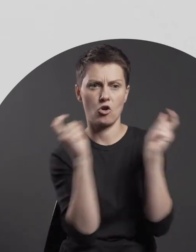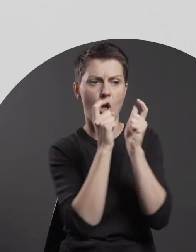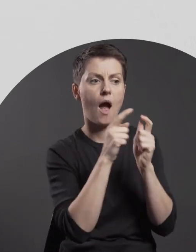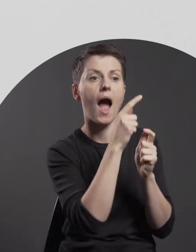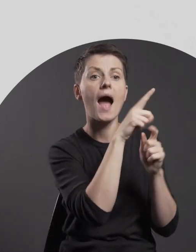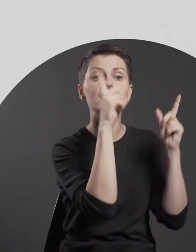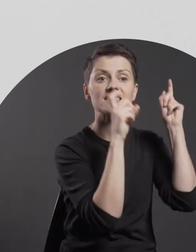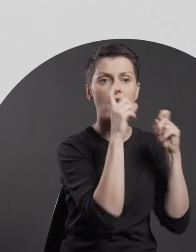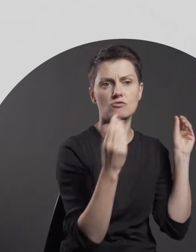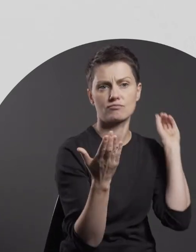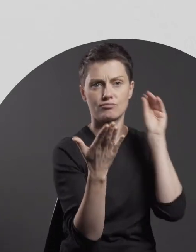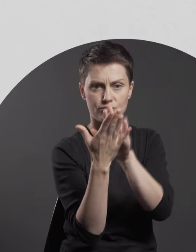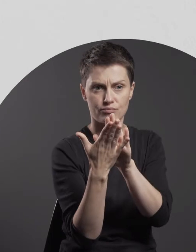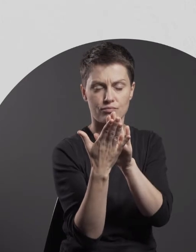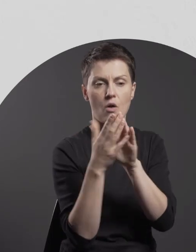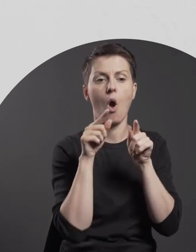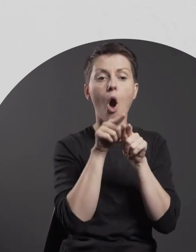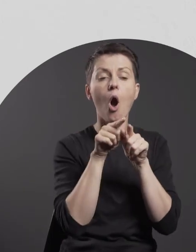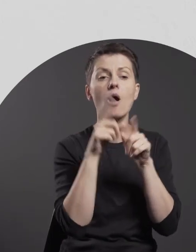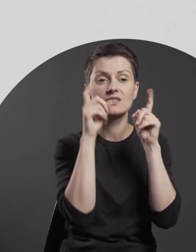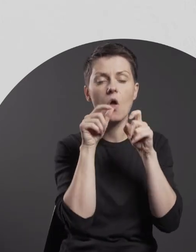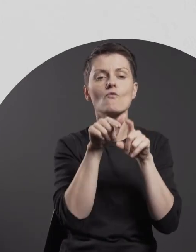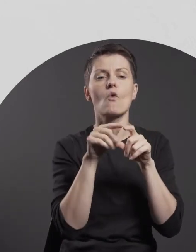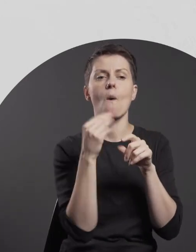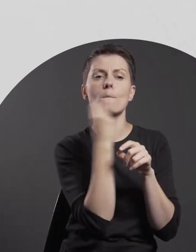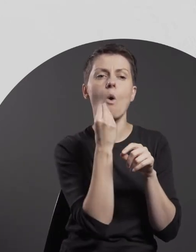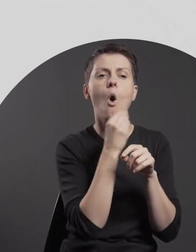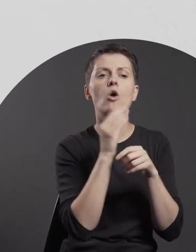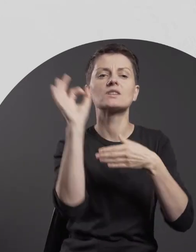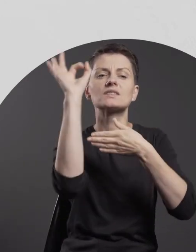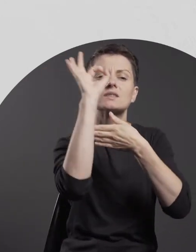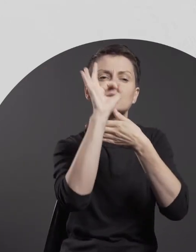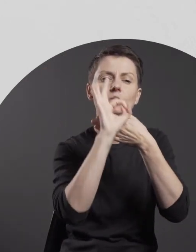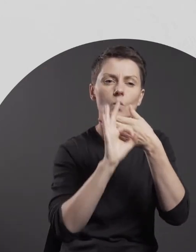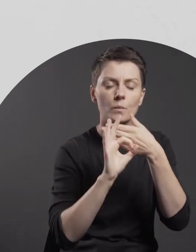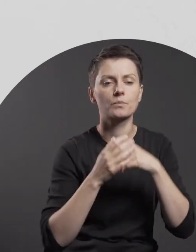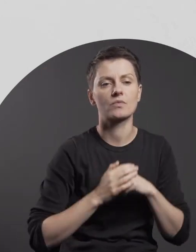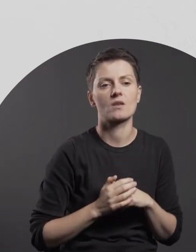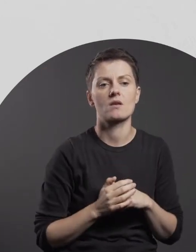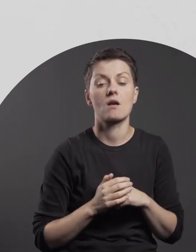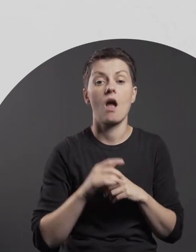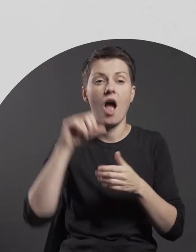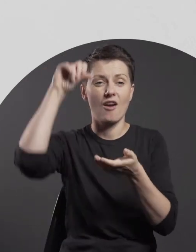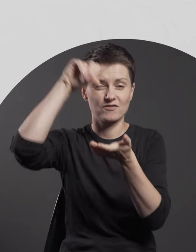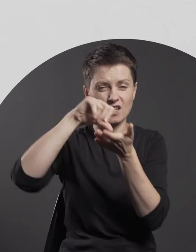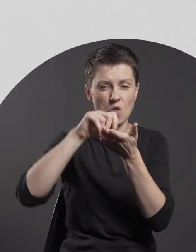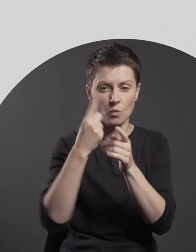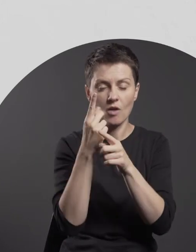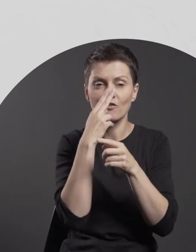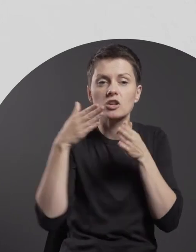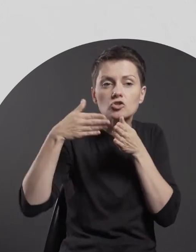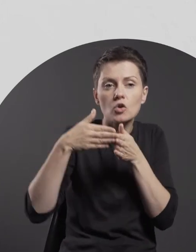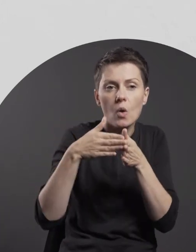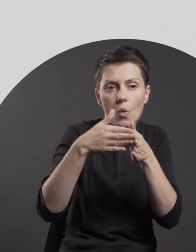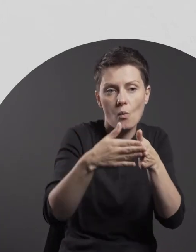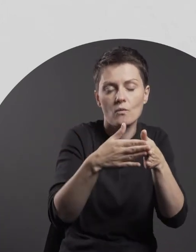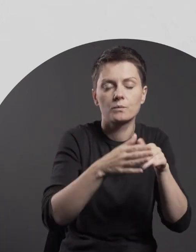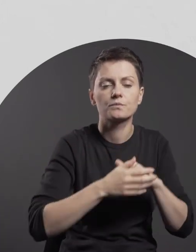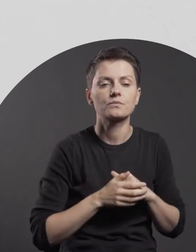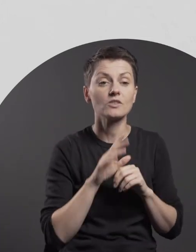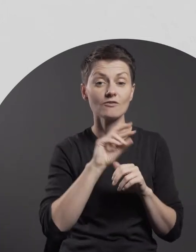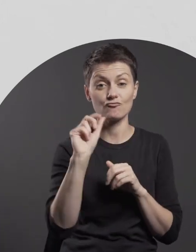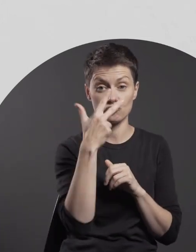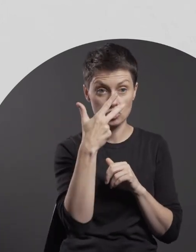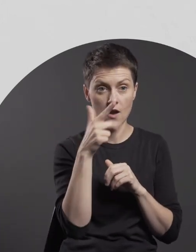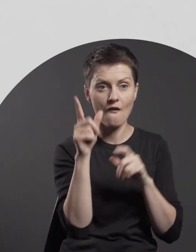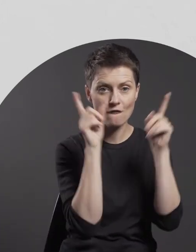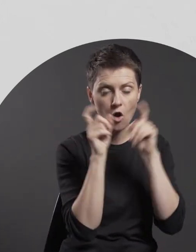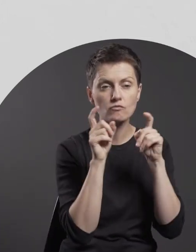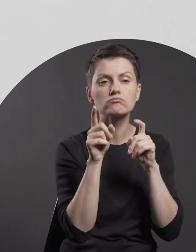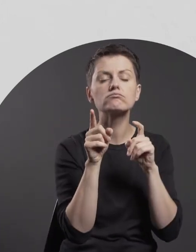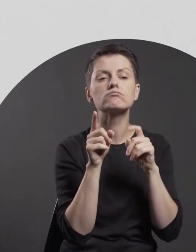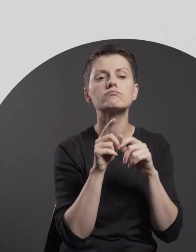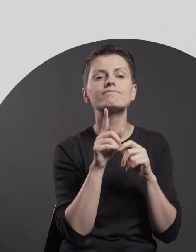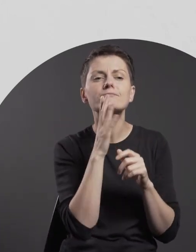Each of them shows sea at sunset. One shows a sailing boat. All of the pictures are tonally warm.